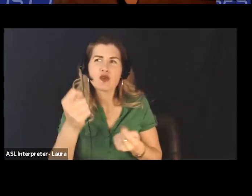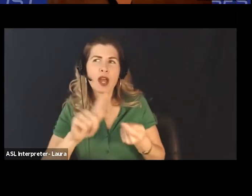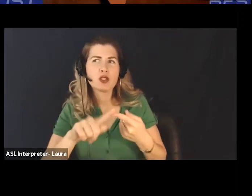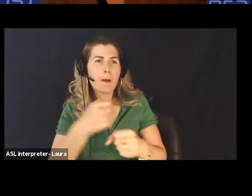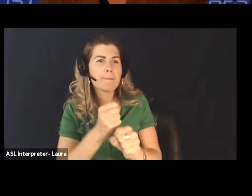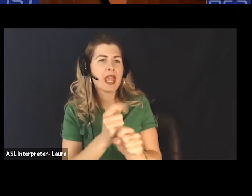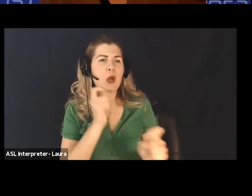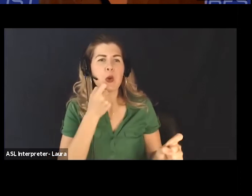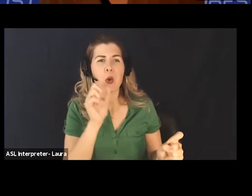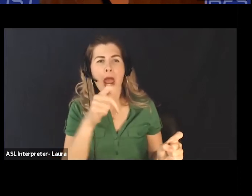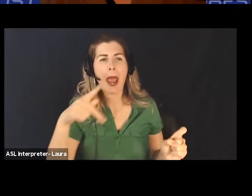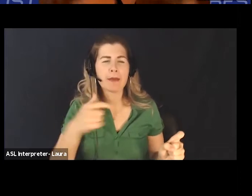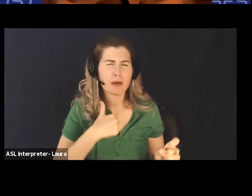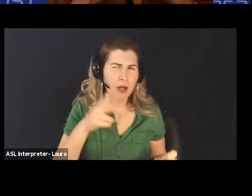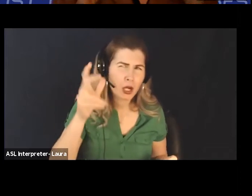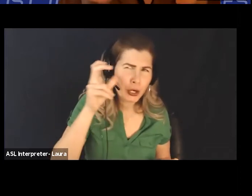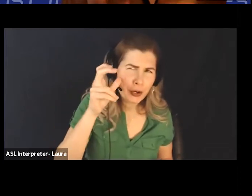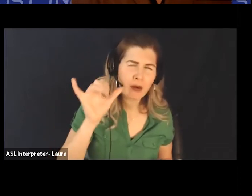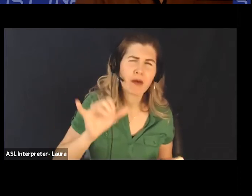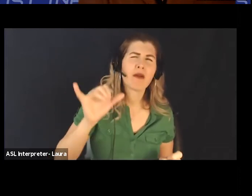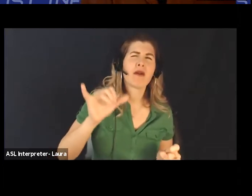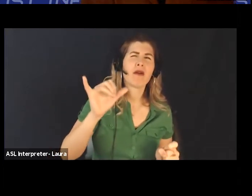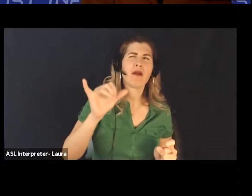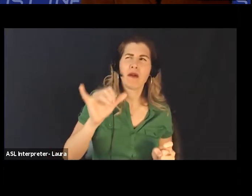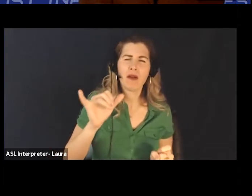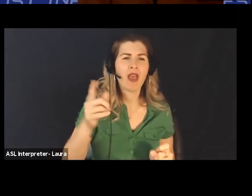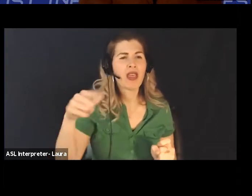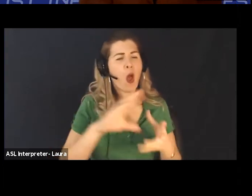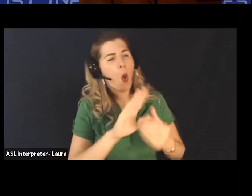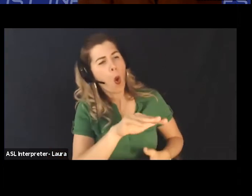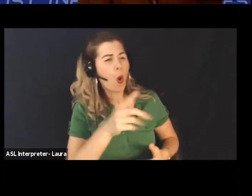San Diego kind of reputation and a burgeoning smart city economy.